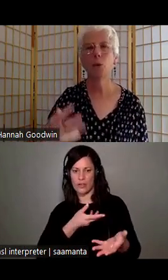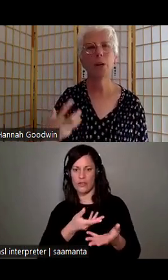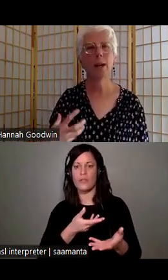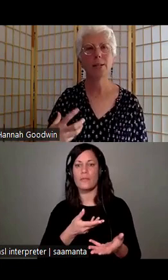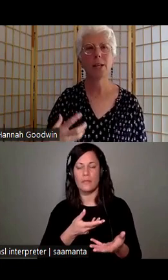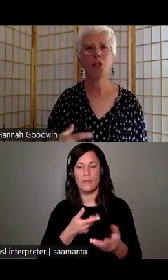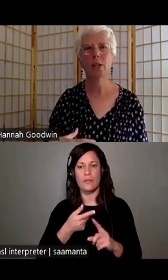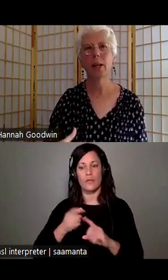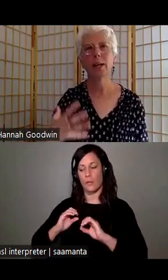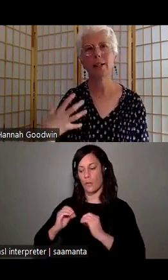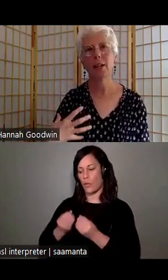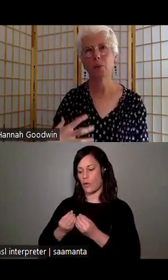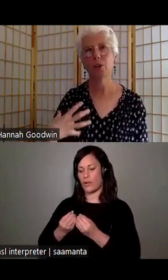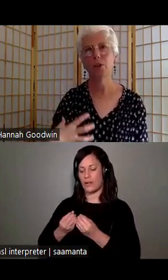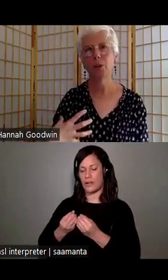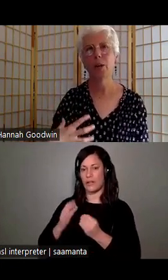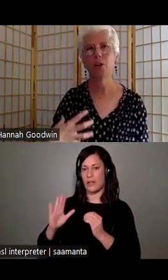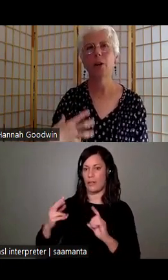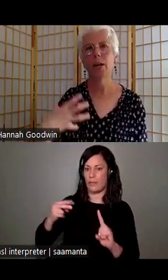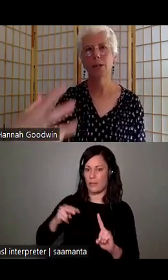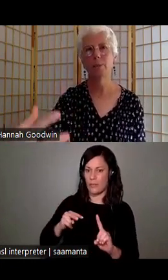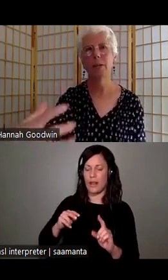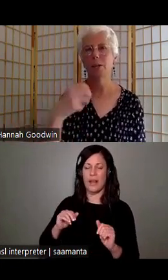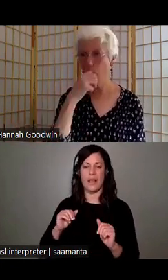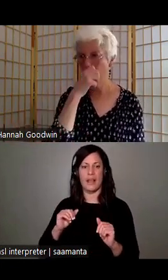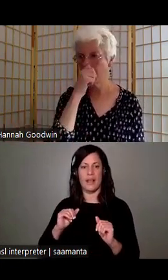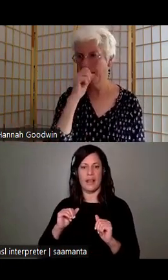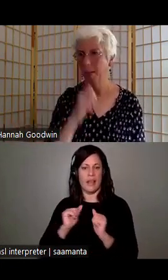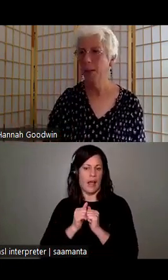from the organizational end. Like what are you doing on your end to make this work?